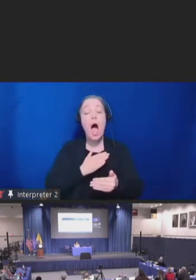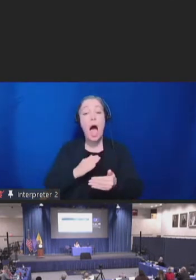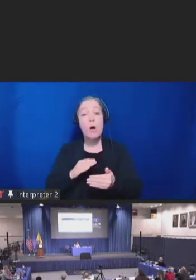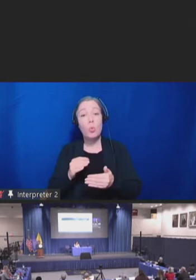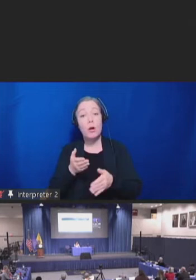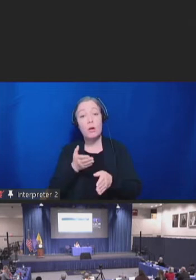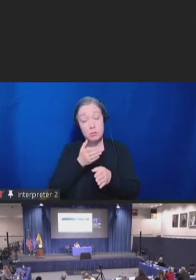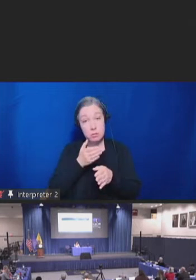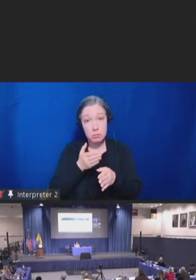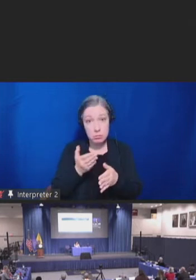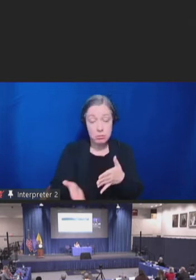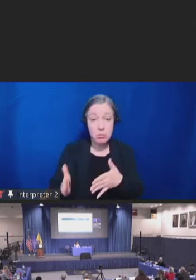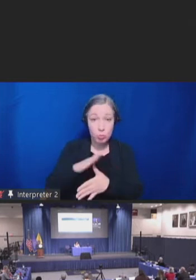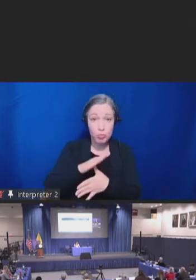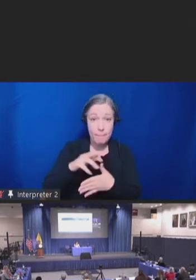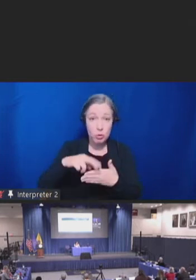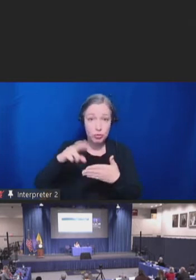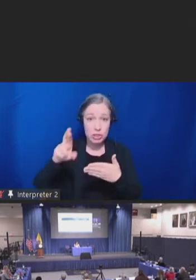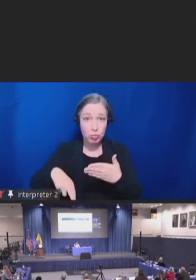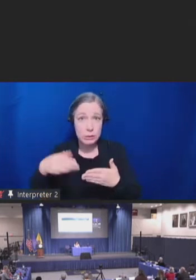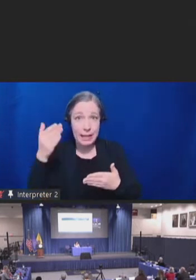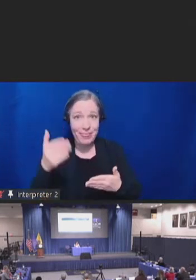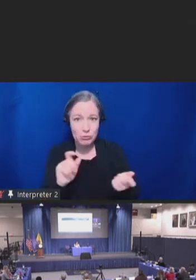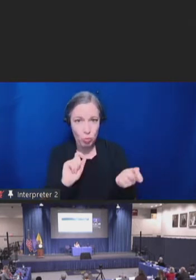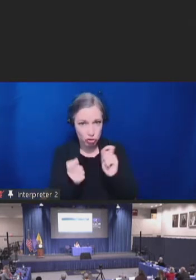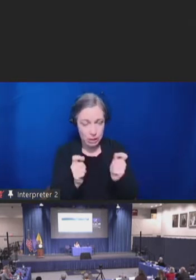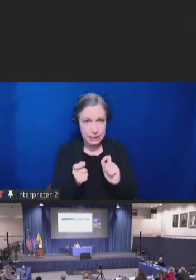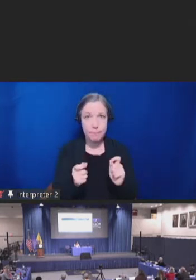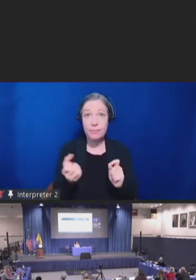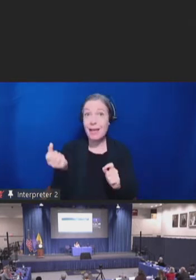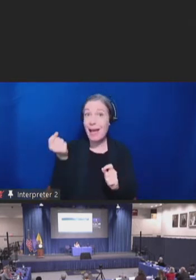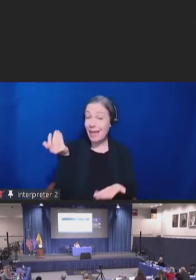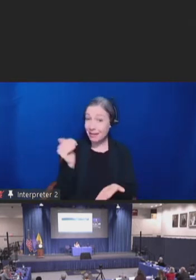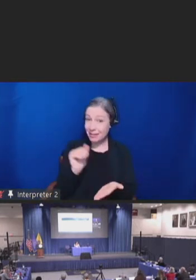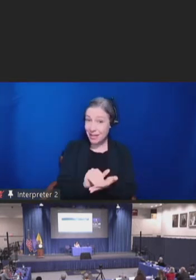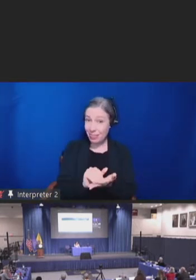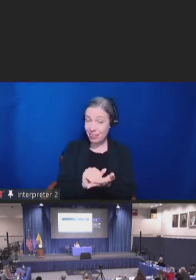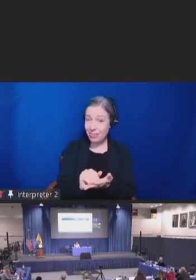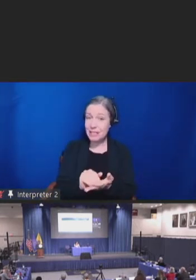And again, this examines the association between cumulative vaccine-associated aluminum and persistent asthma.